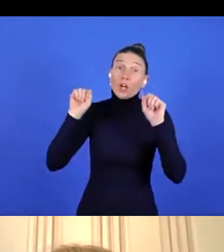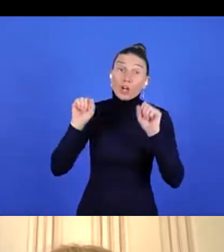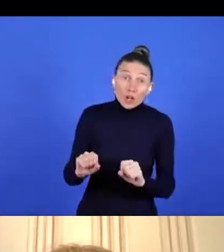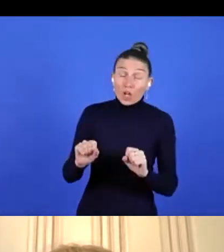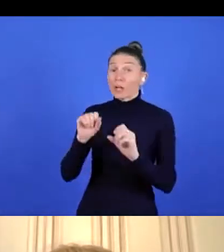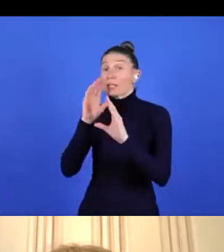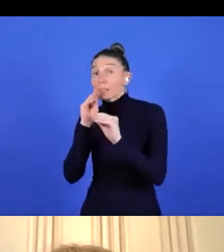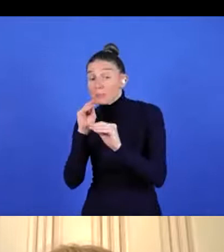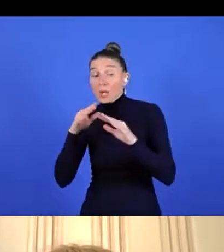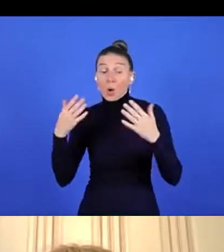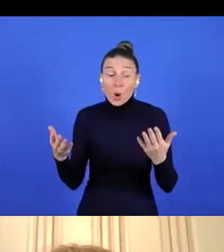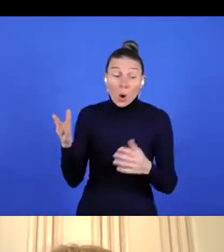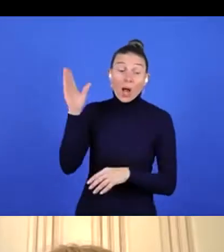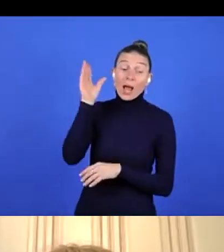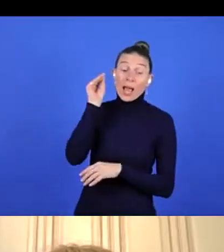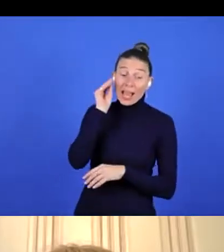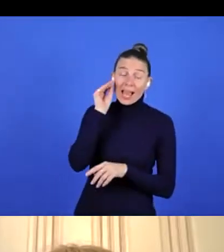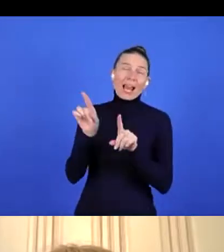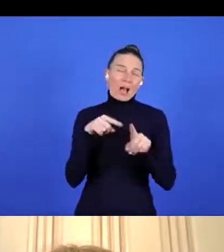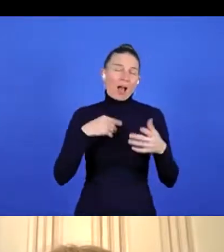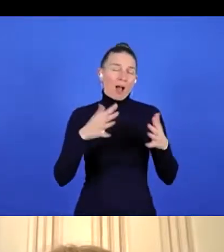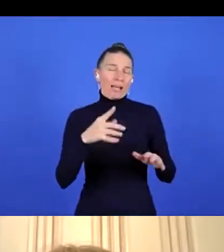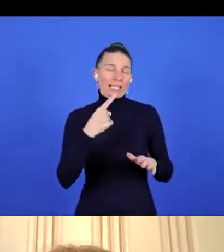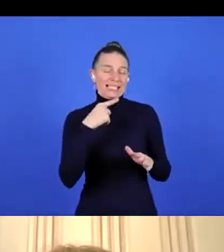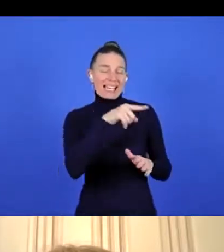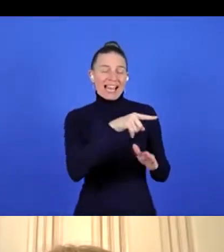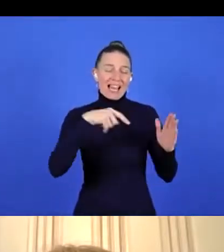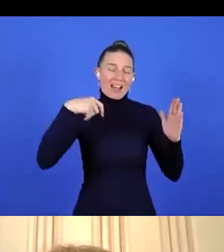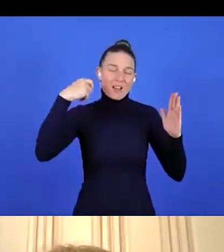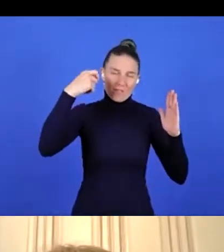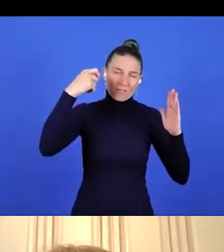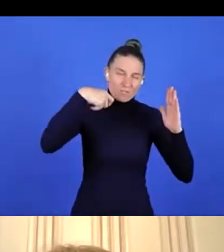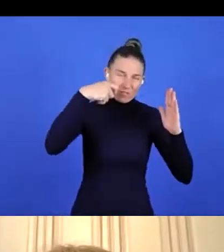. So, yeah. Even if we could speak, and we could hear